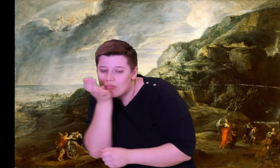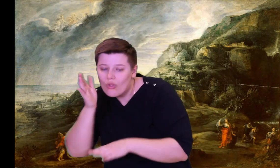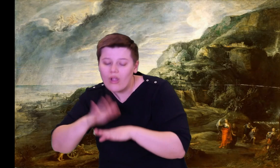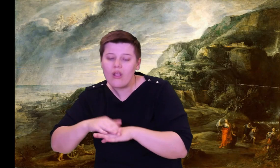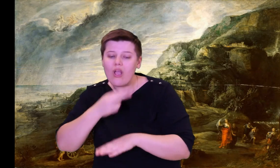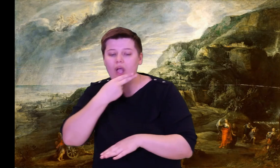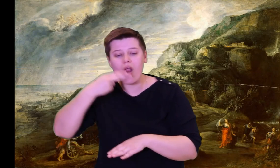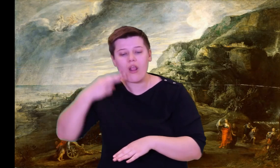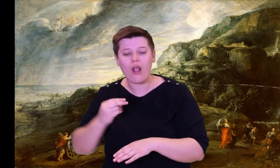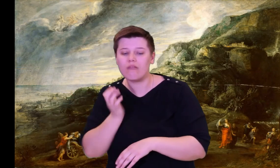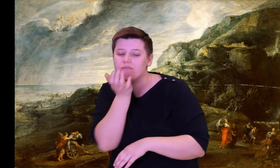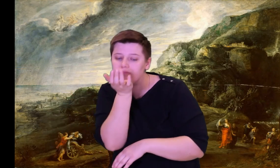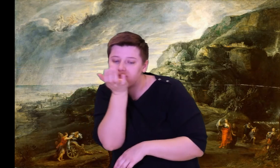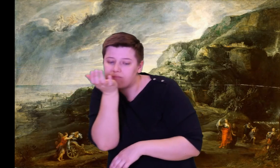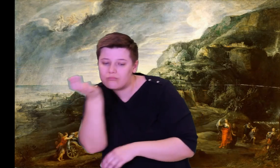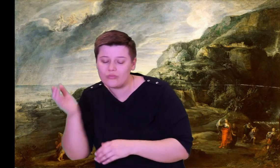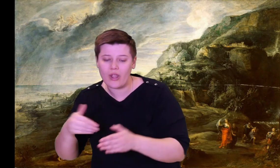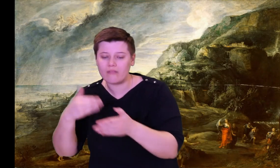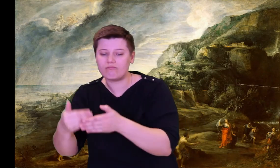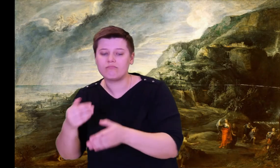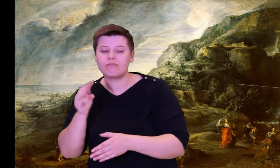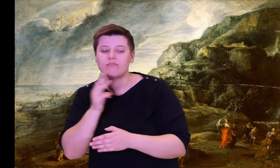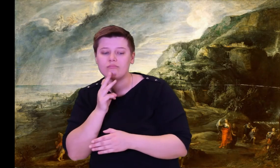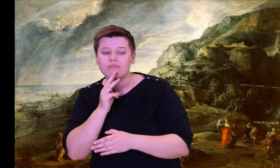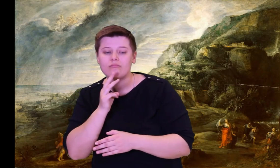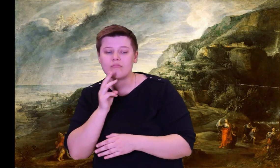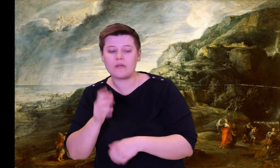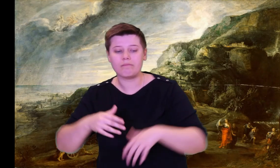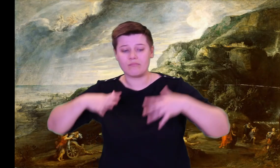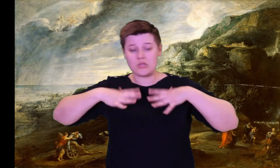competing with each other.